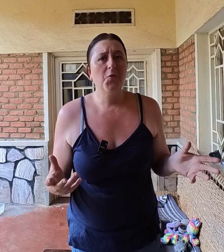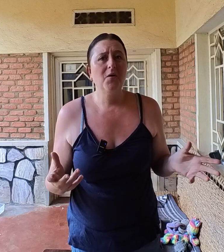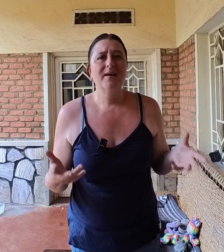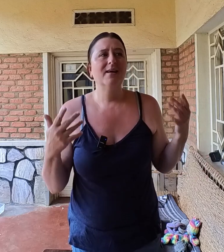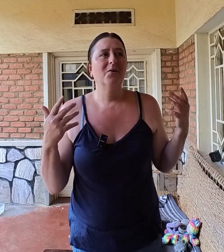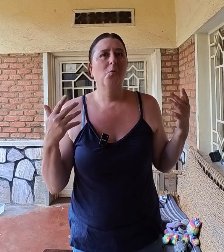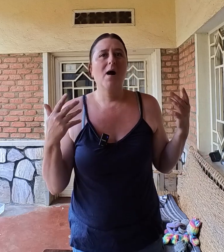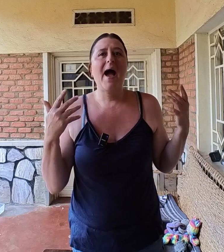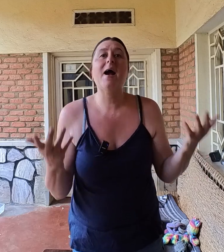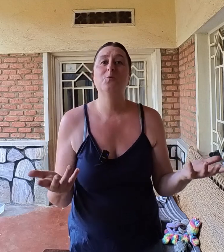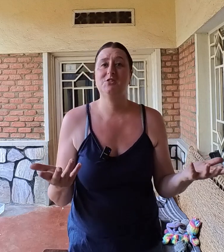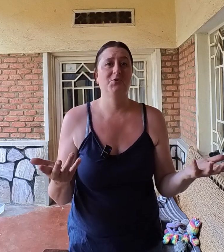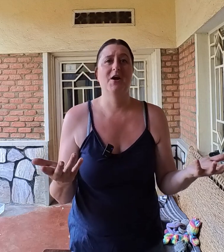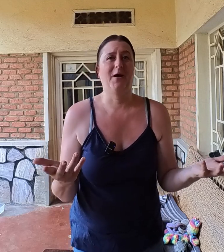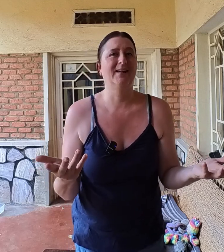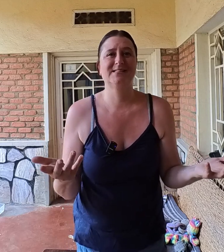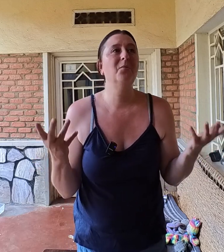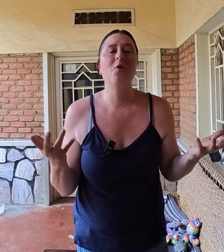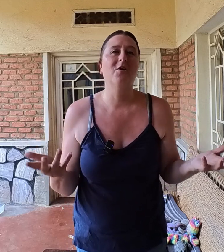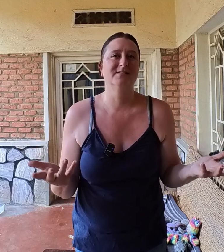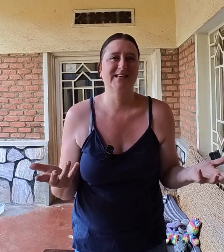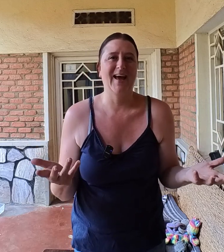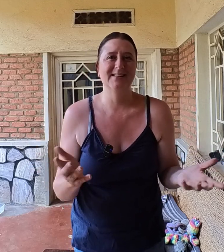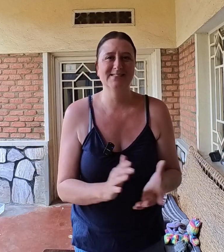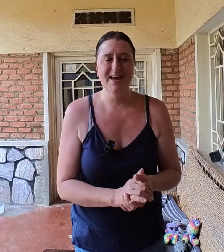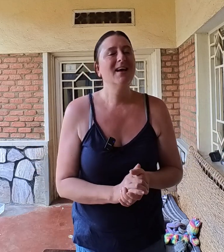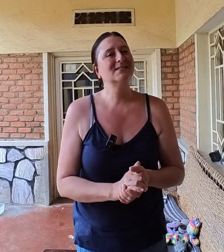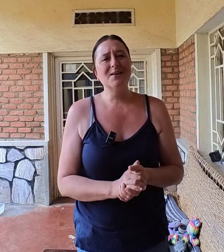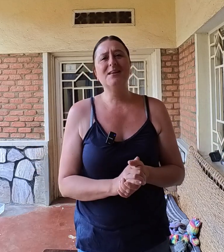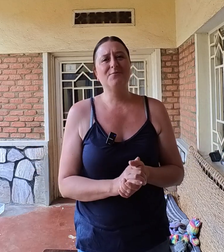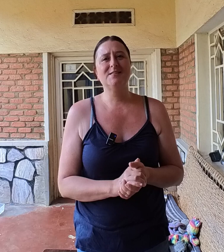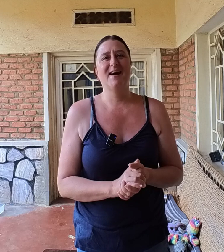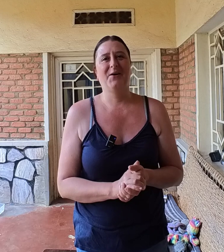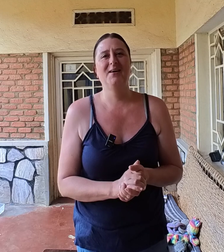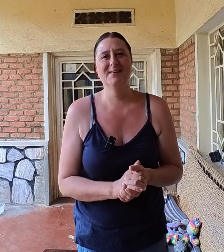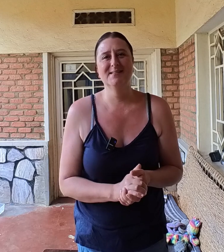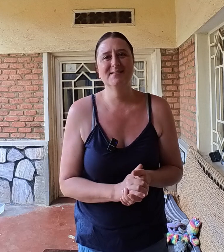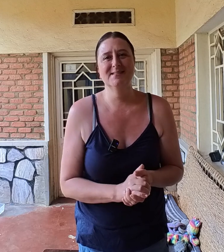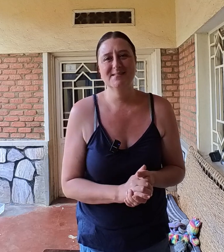know? How do you know it? In what context? Because I would love to know.